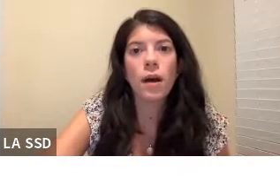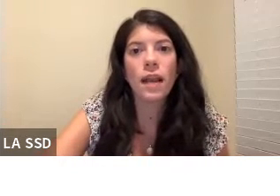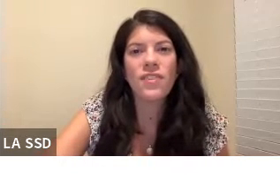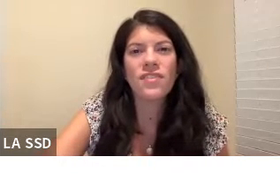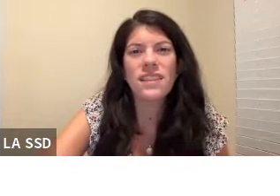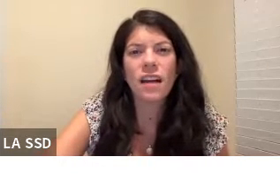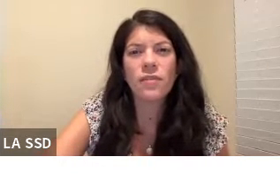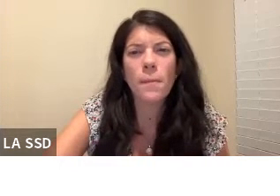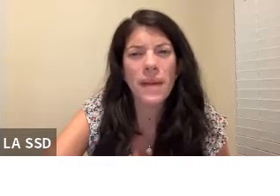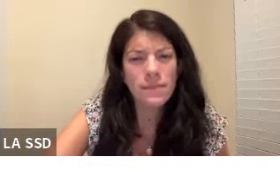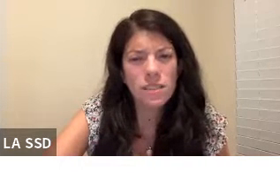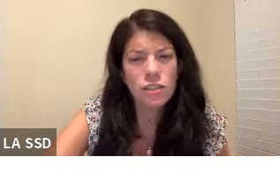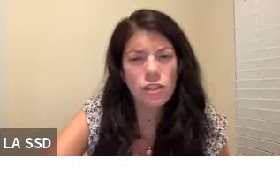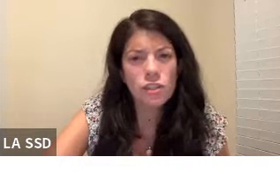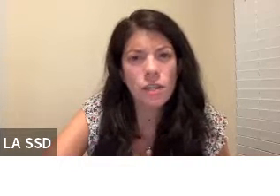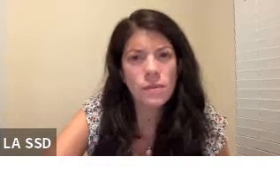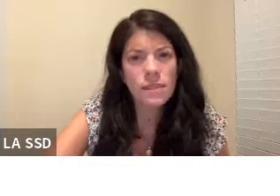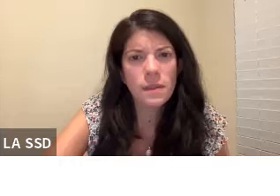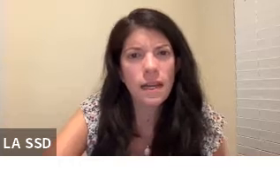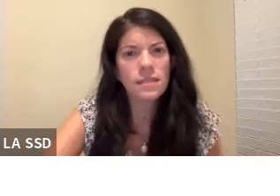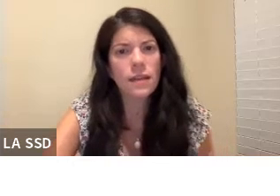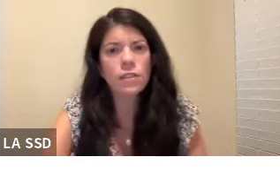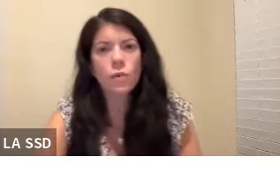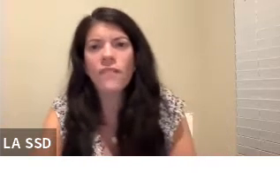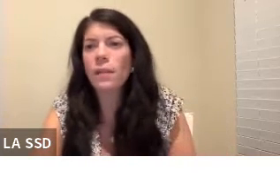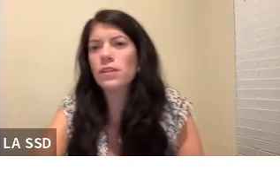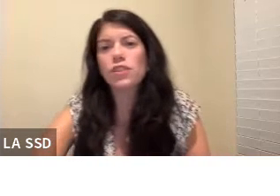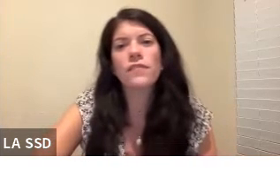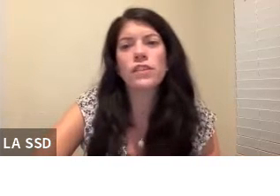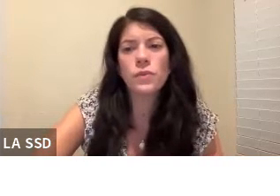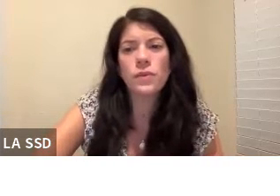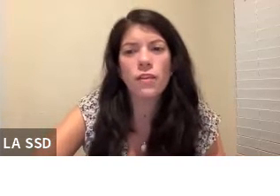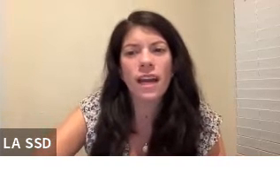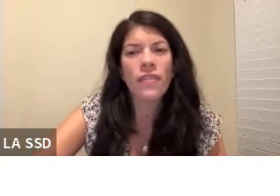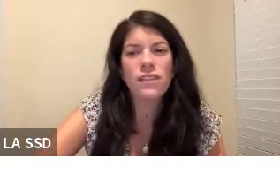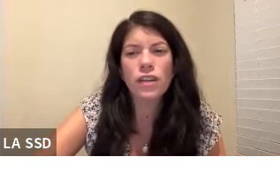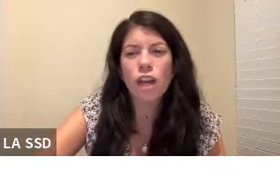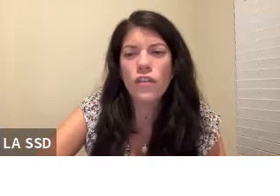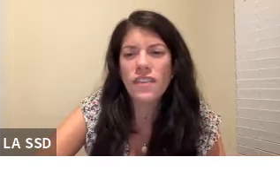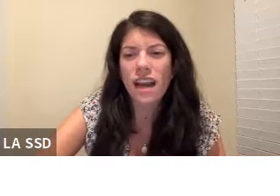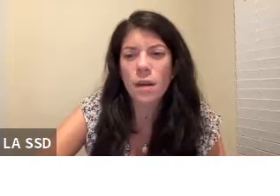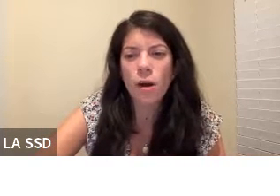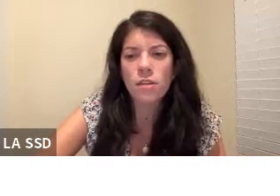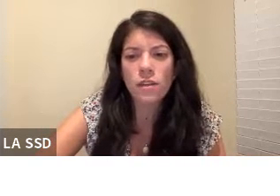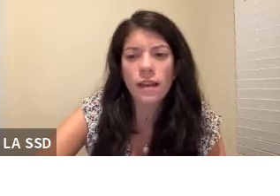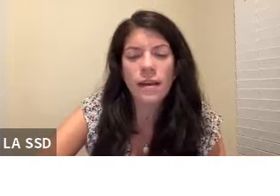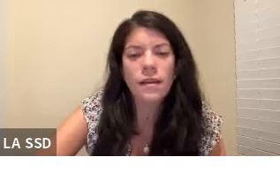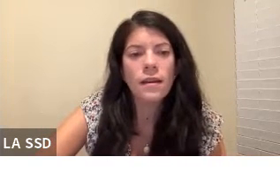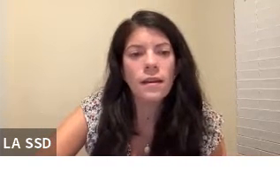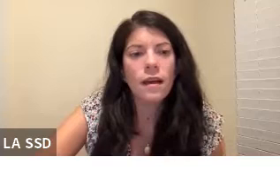But I think the deaf baptist church is home to some classes every so often. I'm not sure if they're doing it right now. I think during Covid they kind of paused on that.